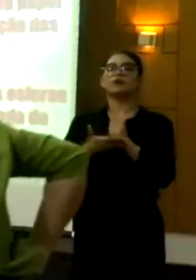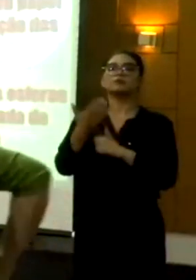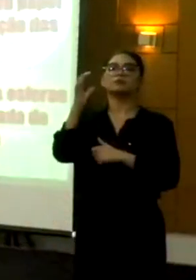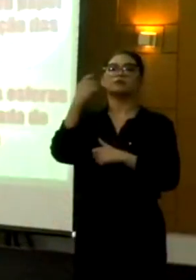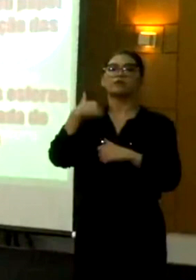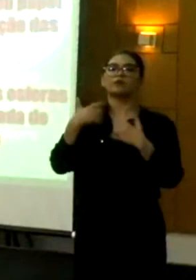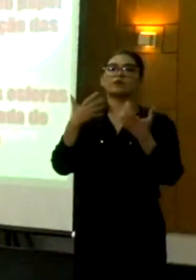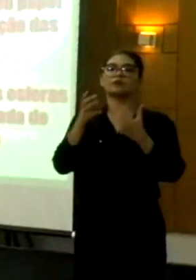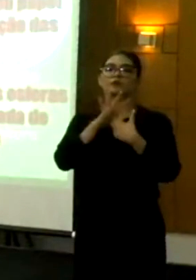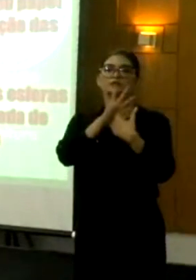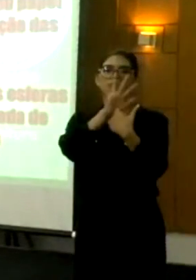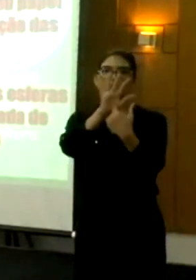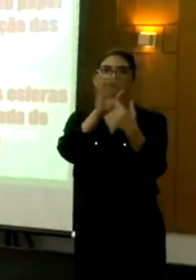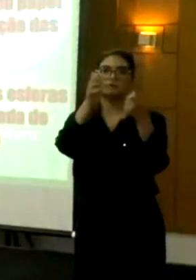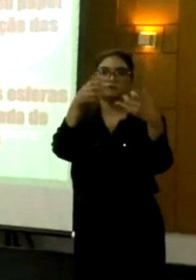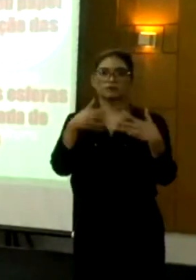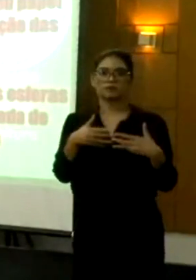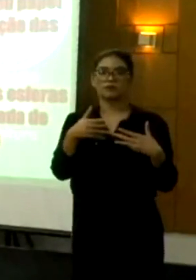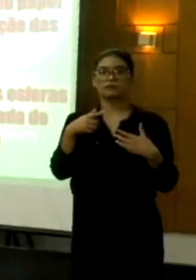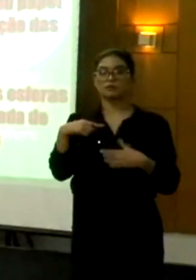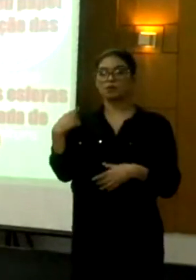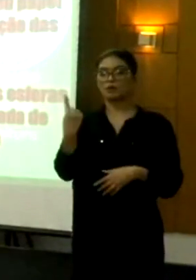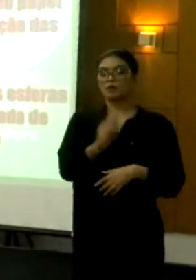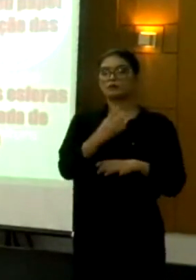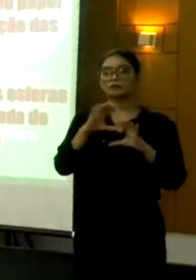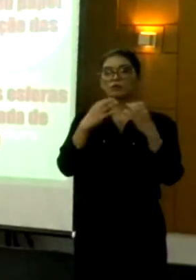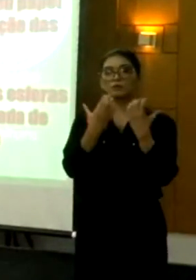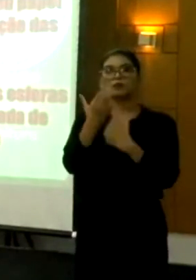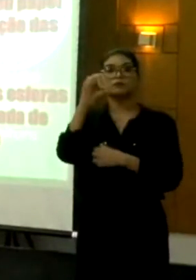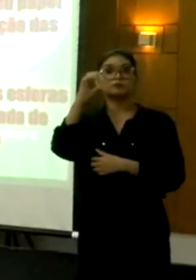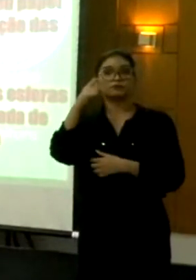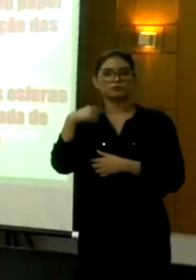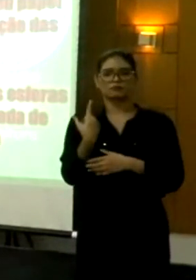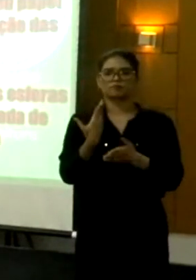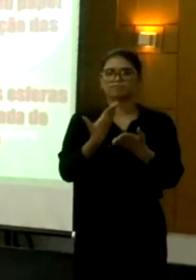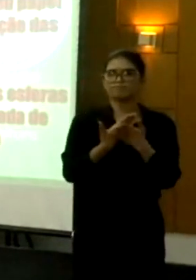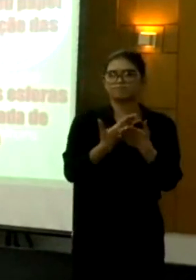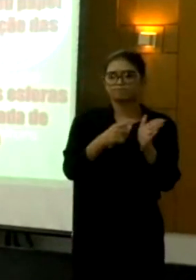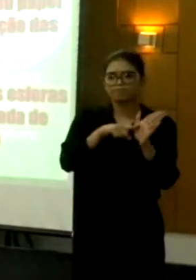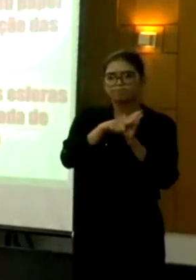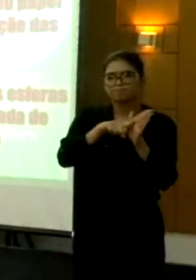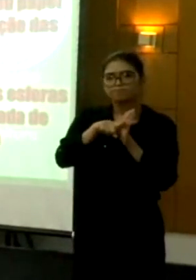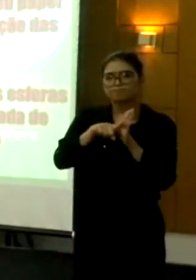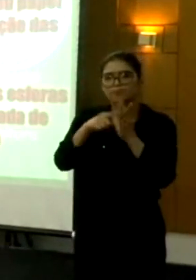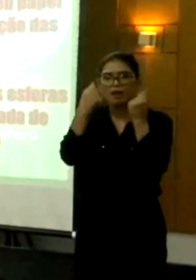the scientific community, our part , we have been doing our role of investigating data analysis